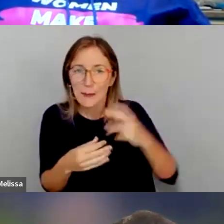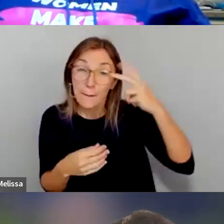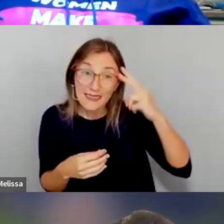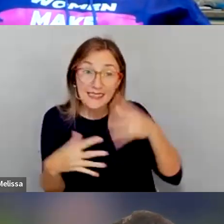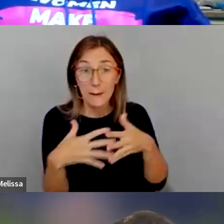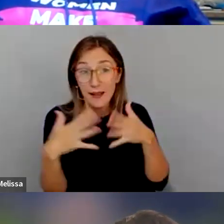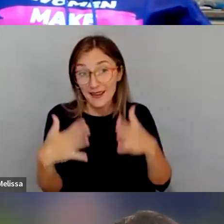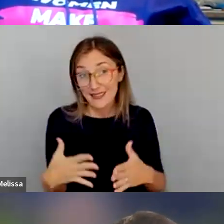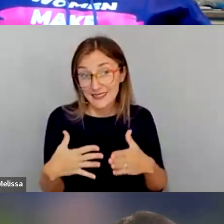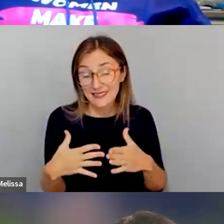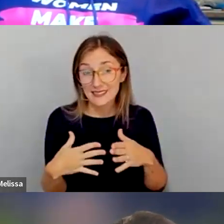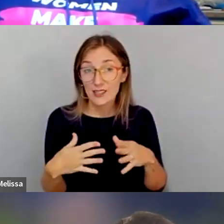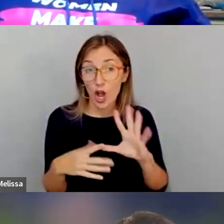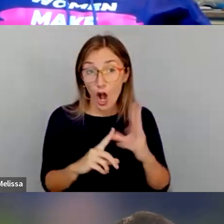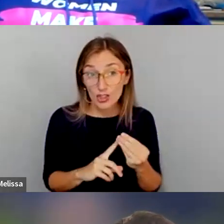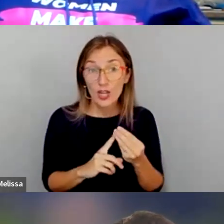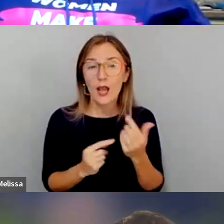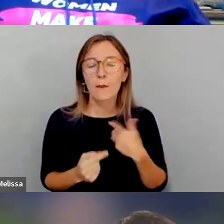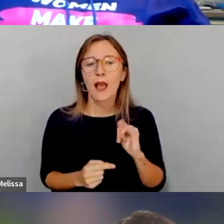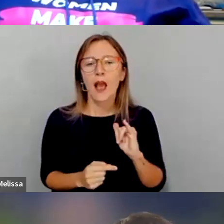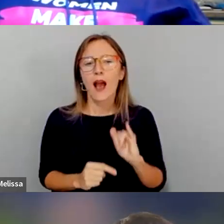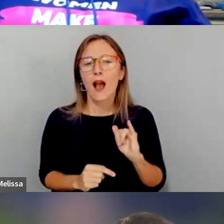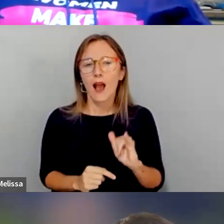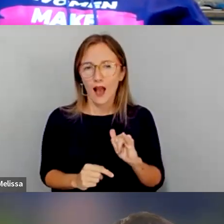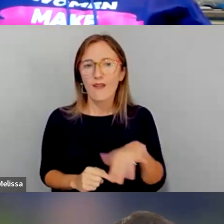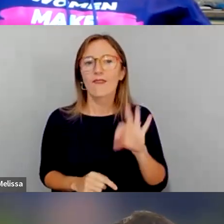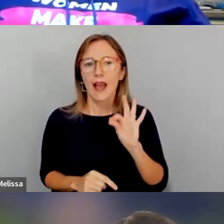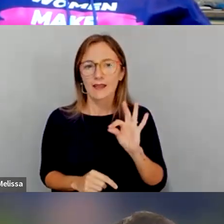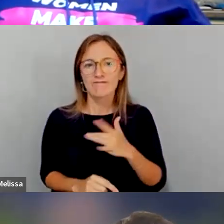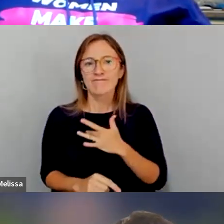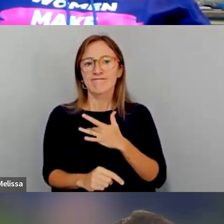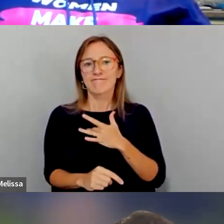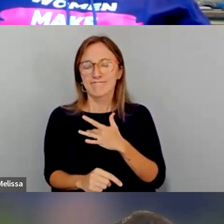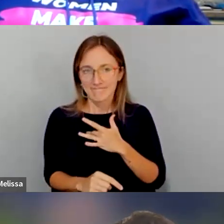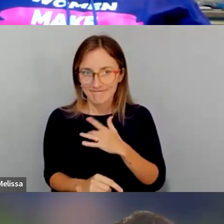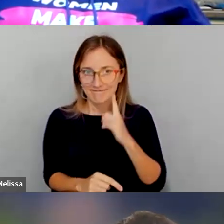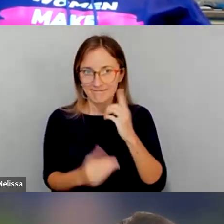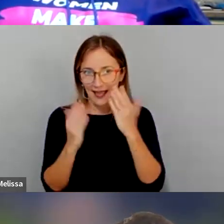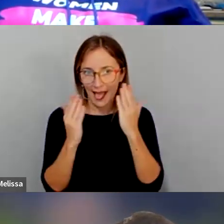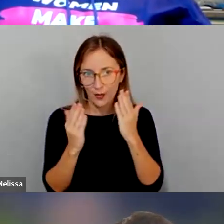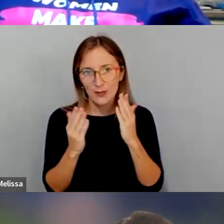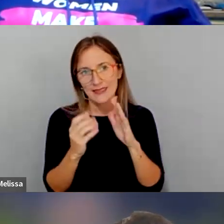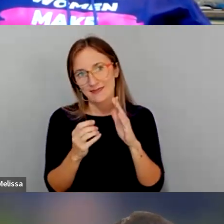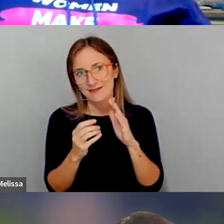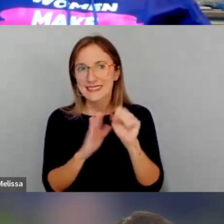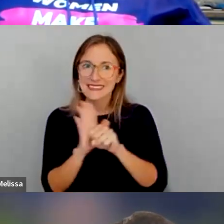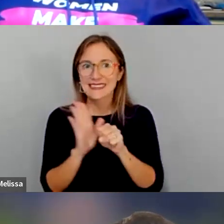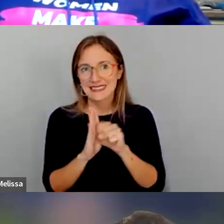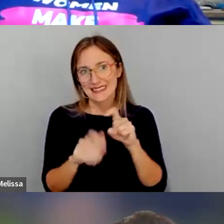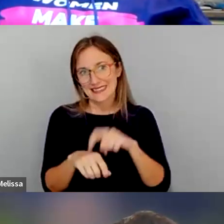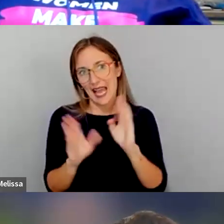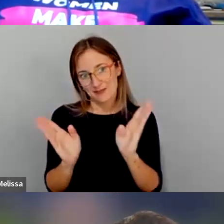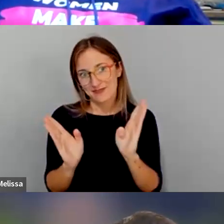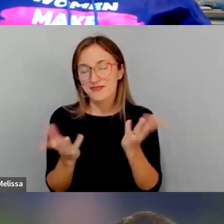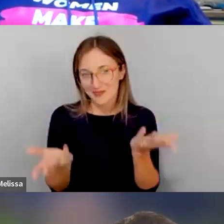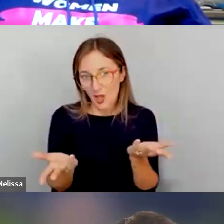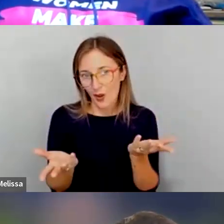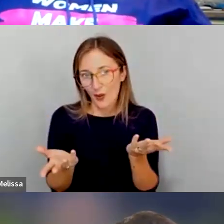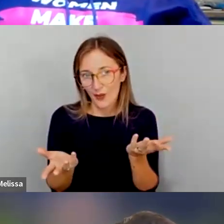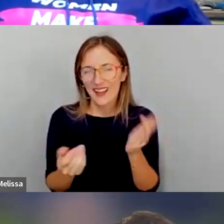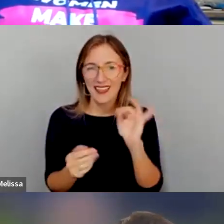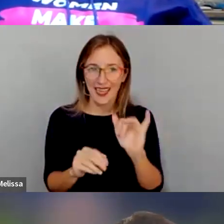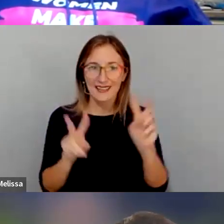history that I have been disconnected to in particular Mexican/American